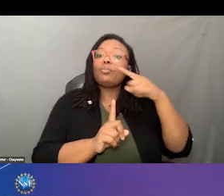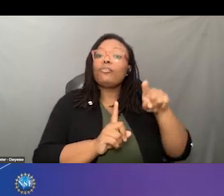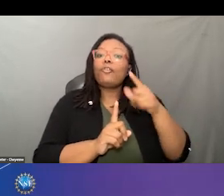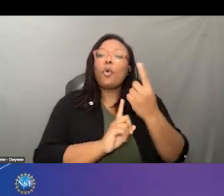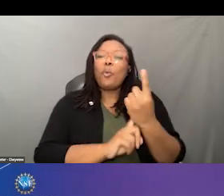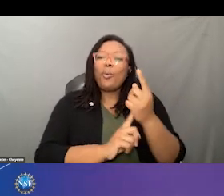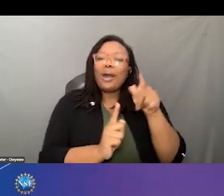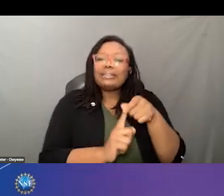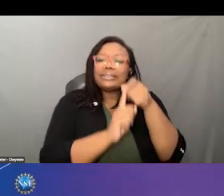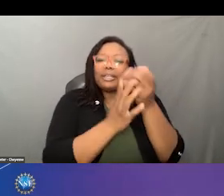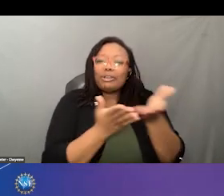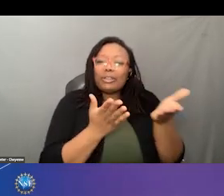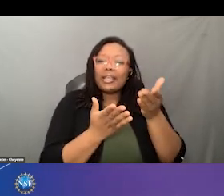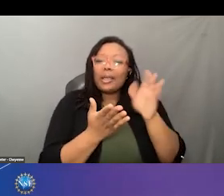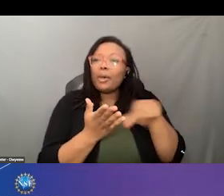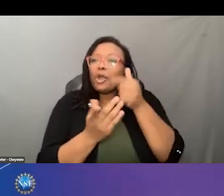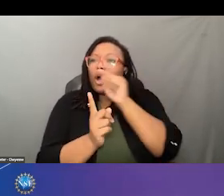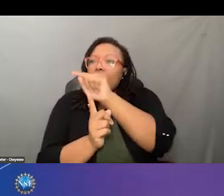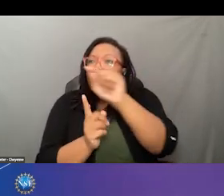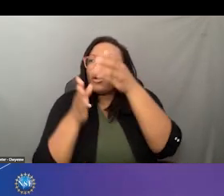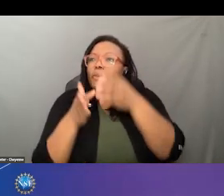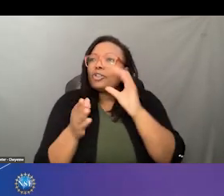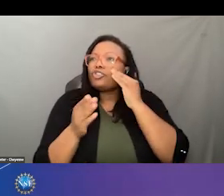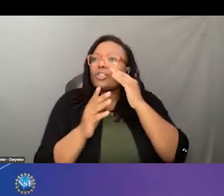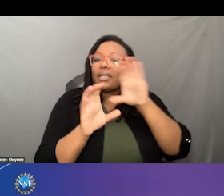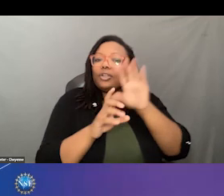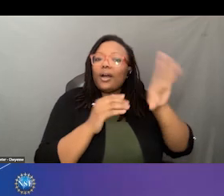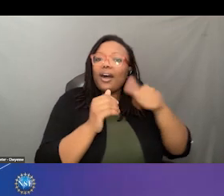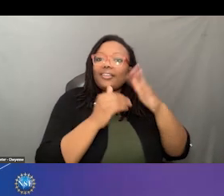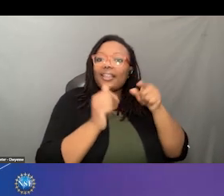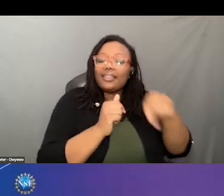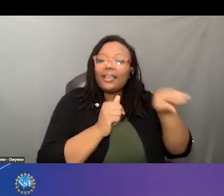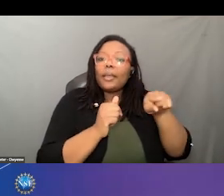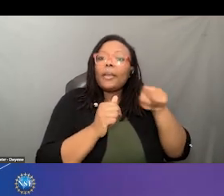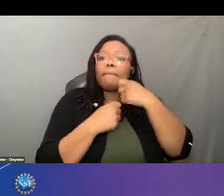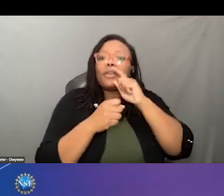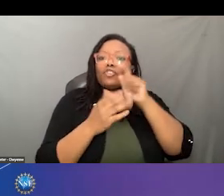for one special thing, but nobody else knows how to do it but them, make sure they write that down.